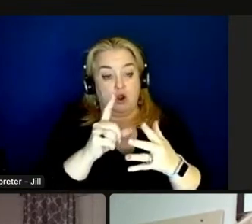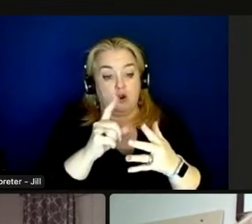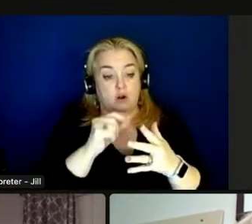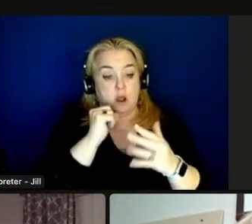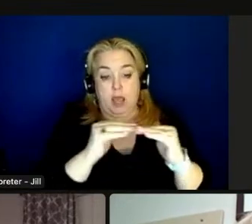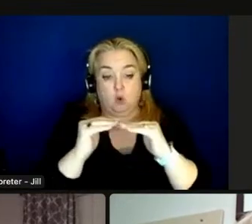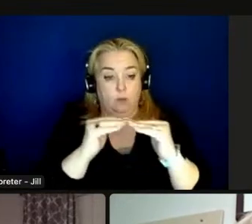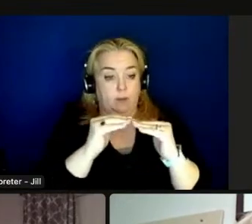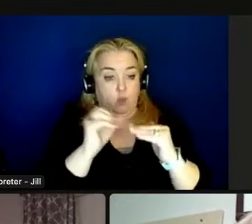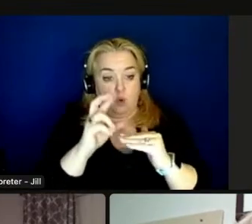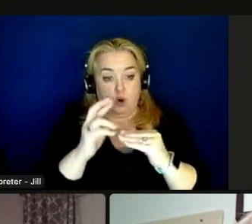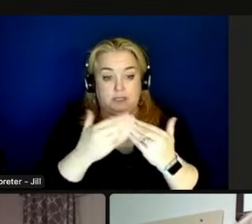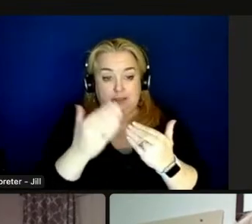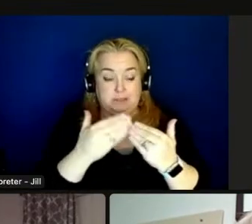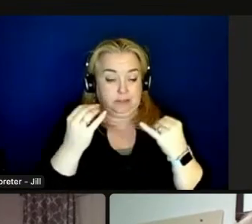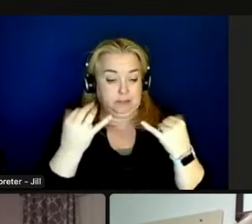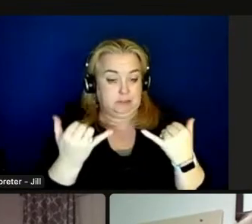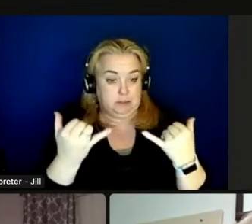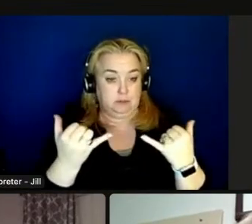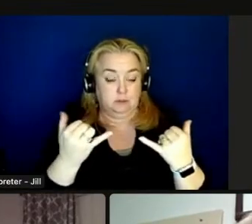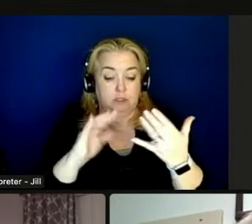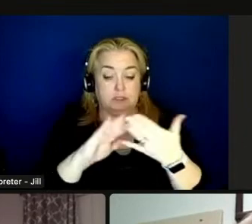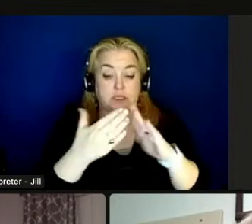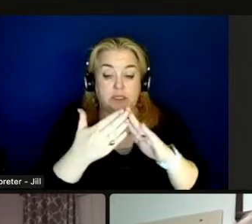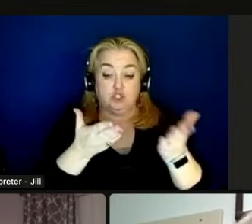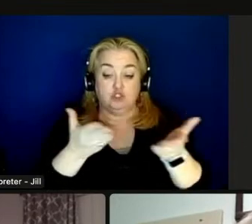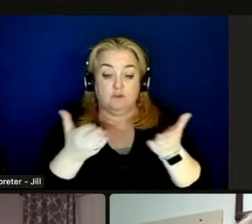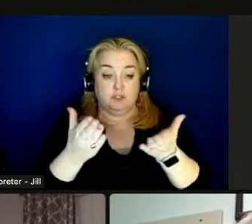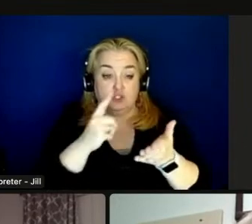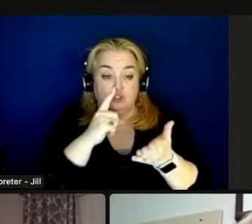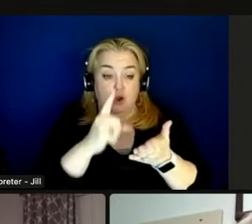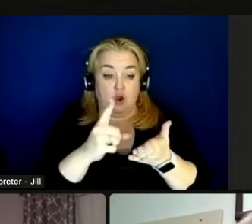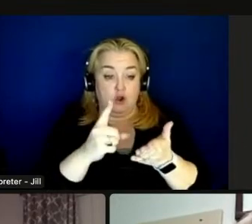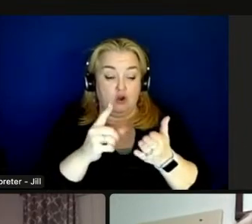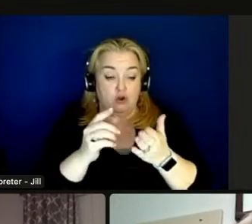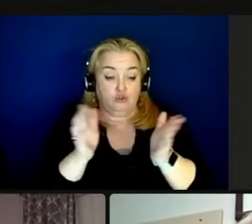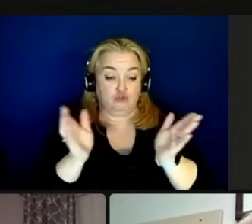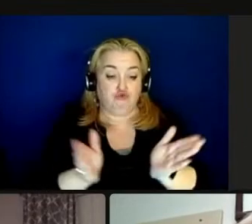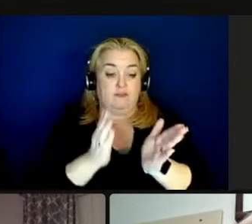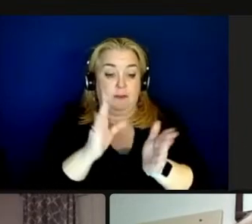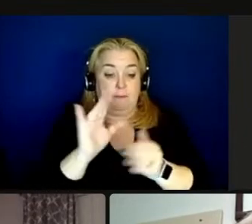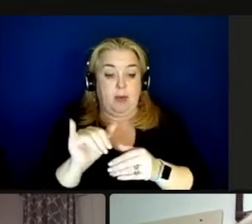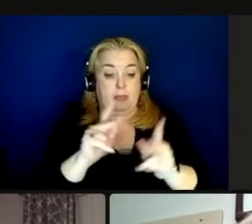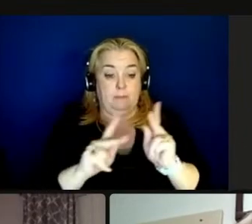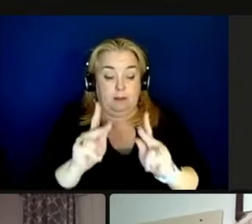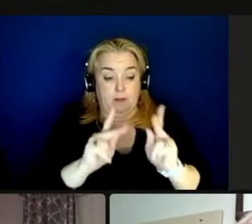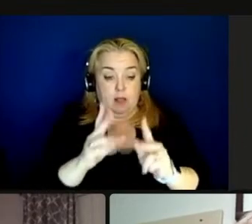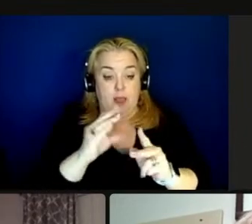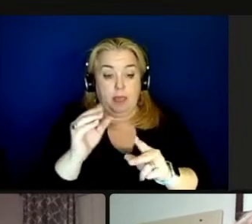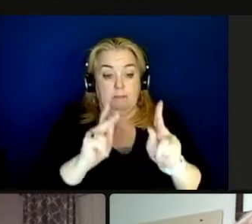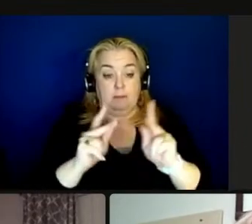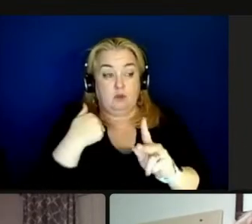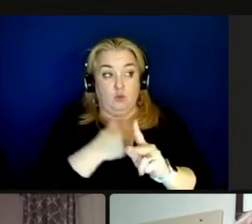THERE ARE NO PERFECT SOLUTIONS. UNFORTUNATELY OPTIONS AVAILABLE